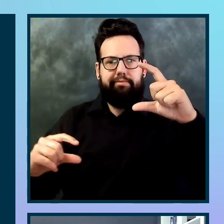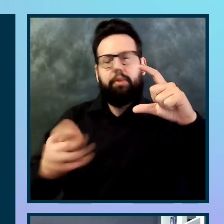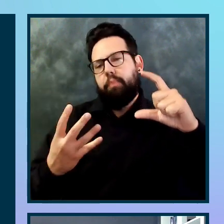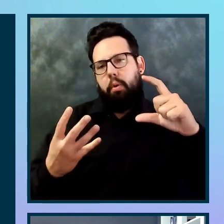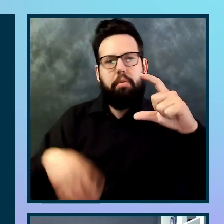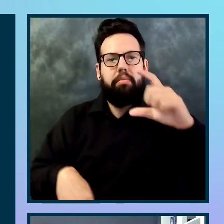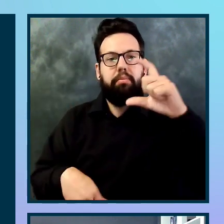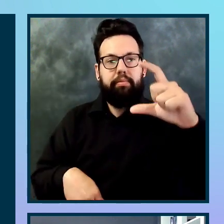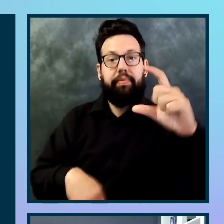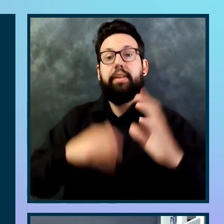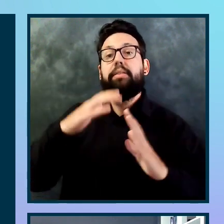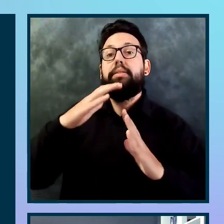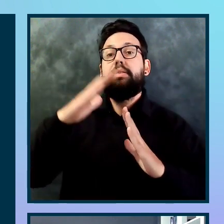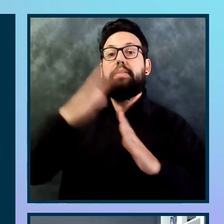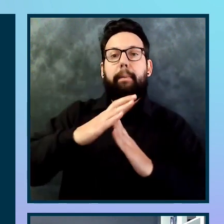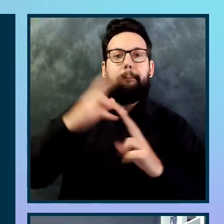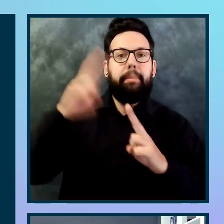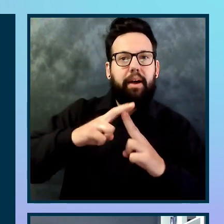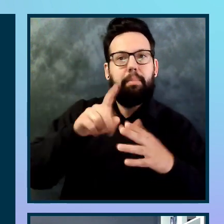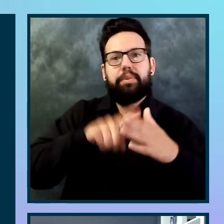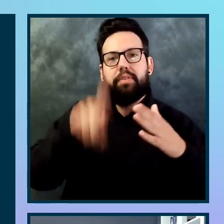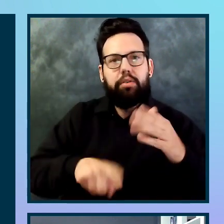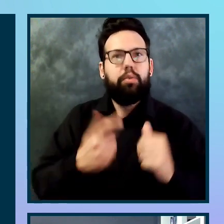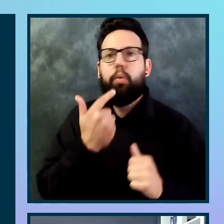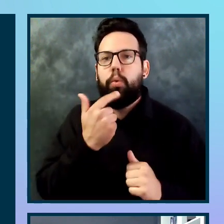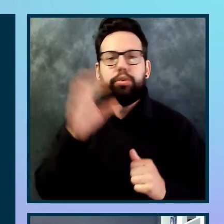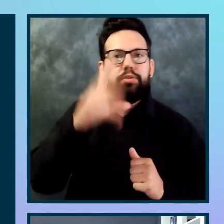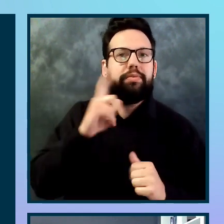basketball, running shorts, et cetera. Then there is a list of categories.